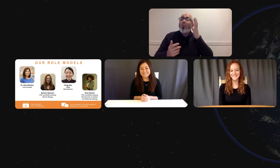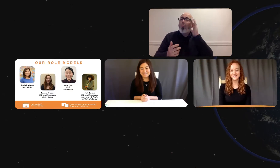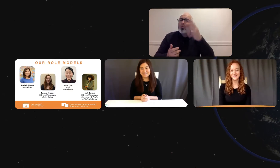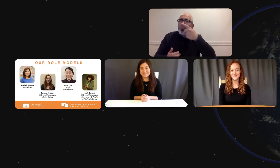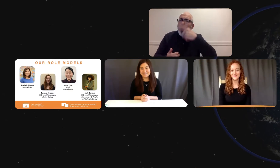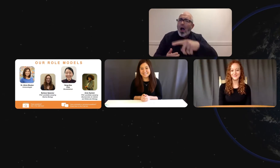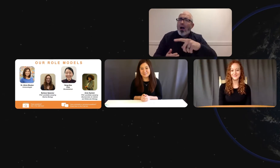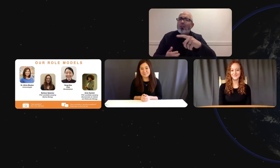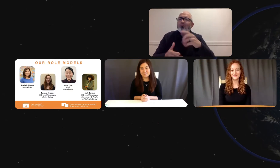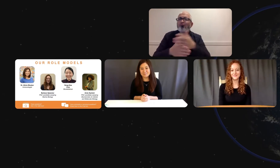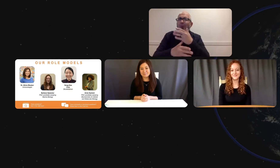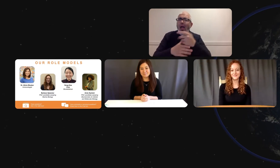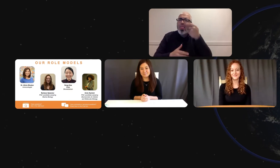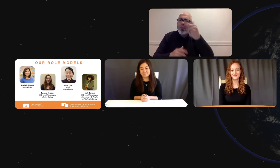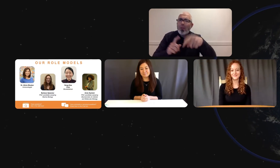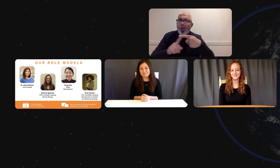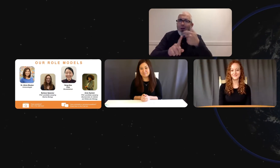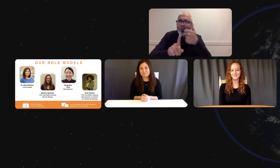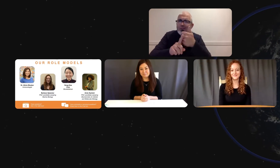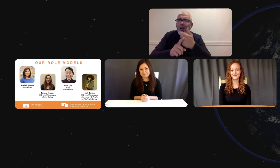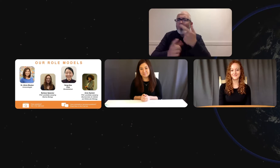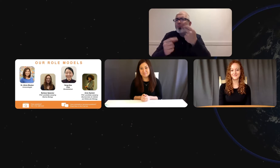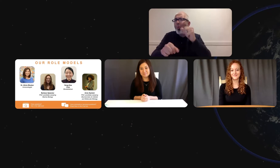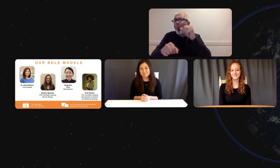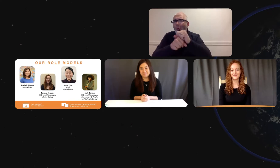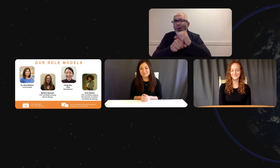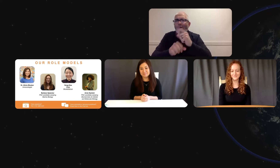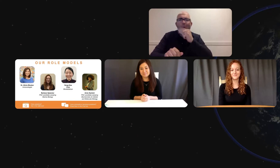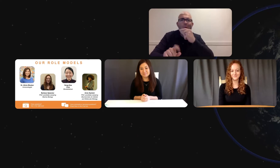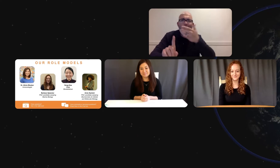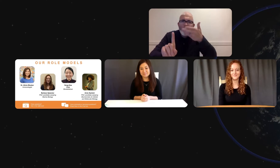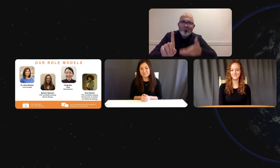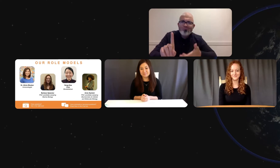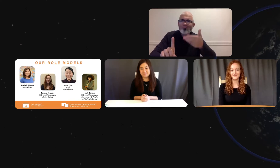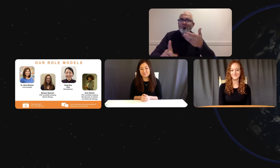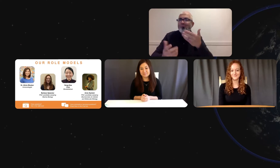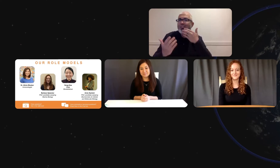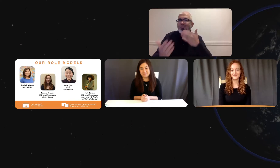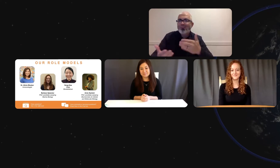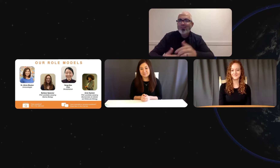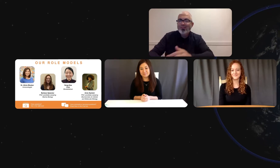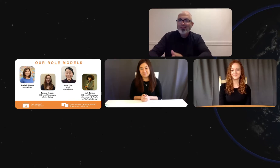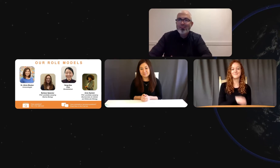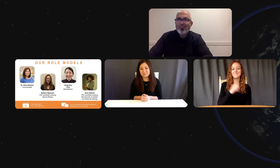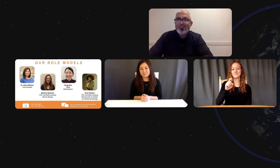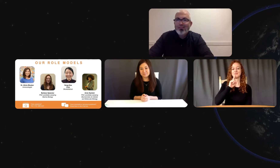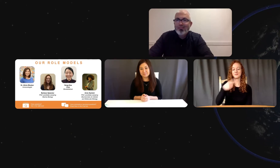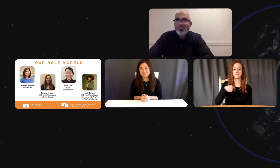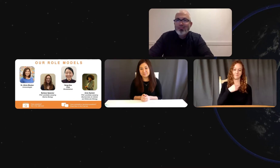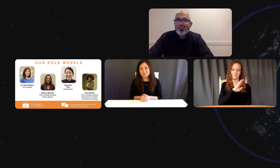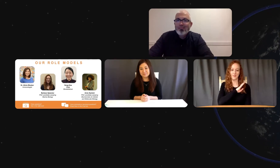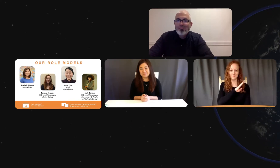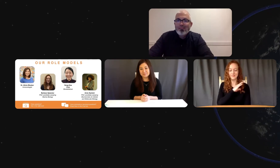Tell us a little bit about yourself, who you are, what you do for work, and where you're